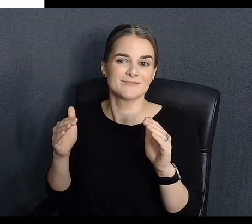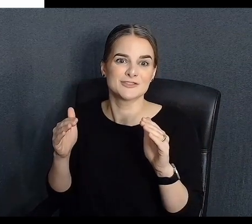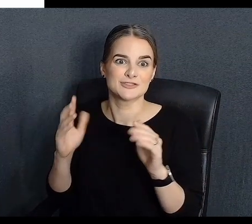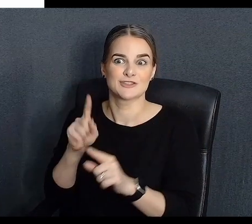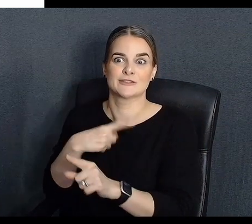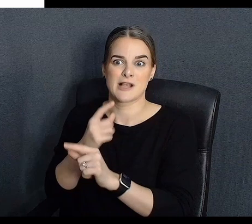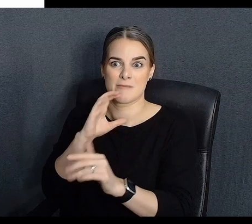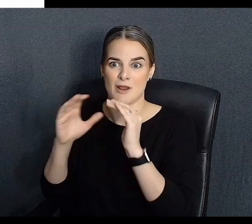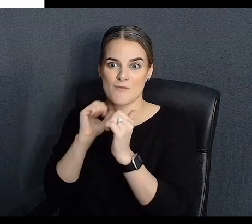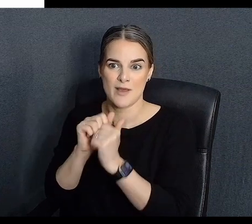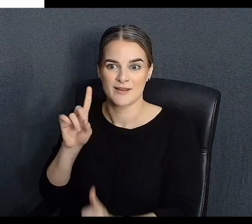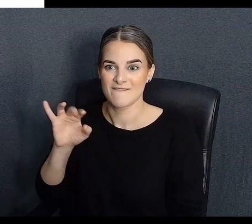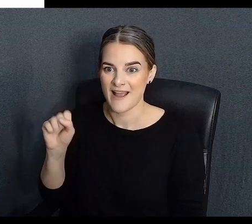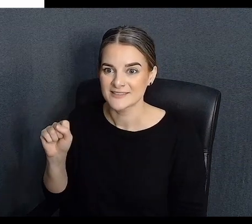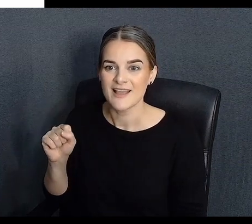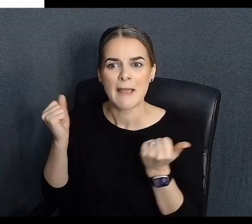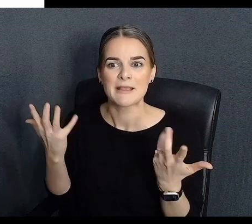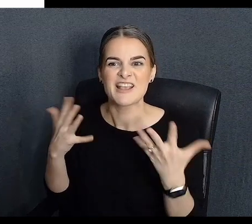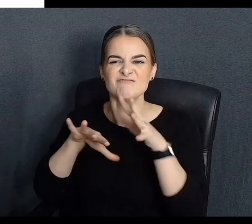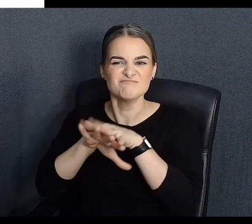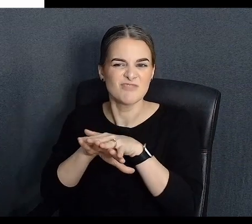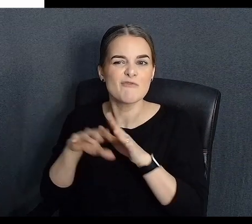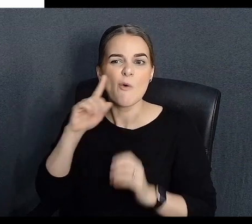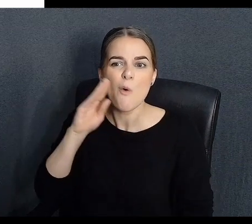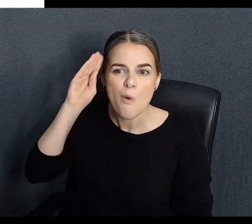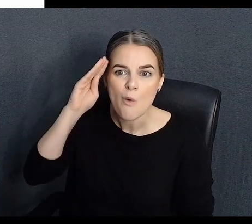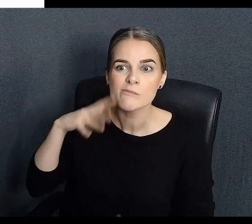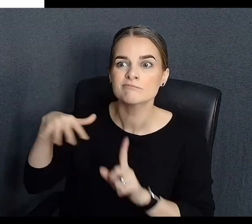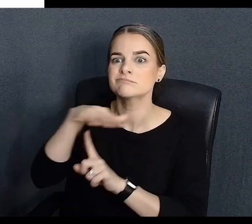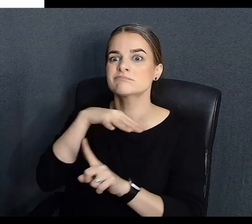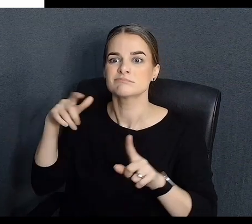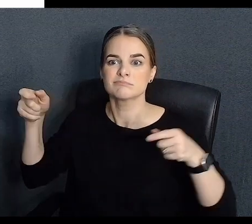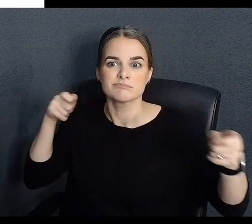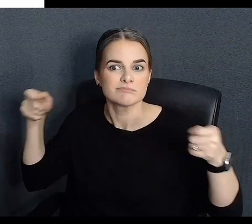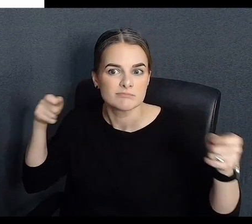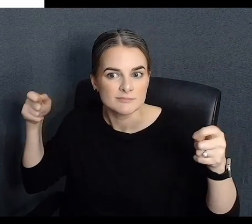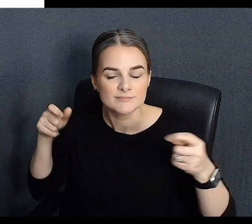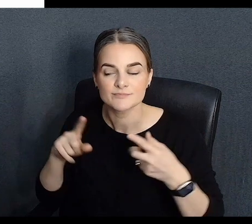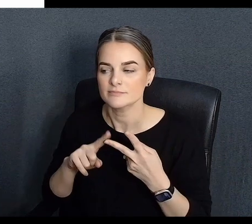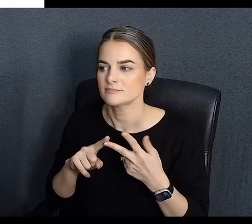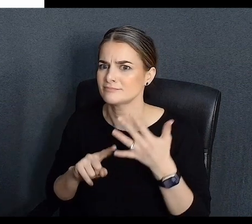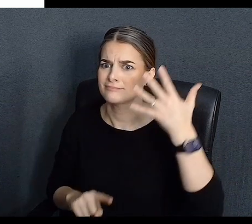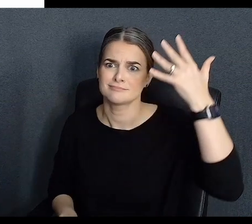It can be integrated for home environmental controls, all kinds of different things.